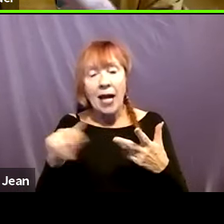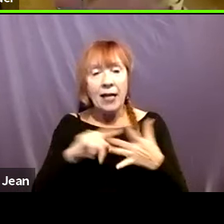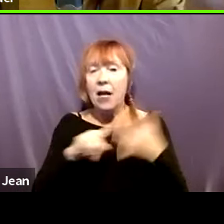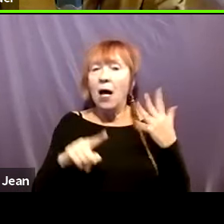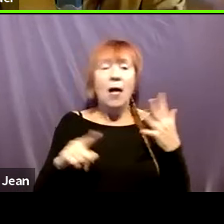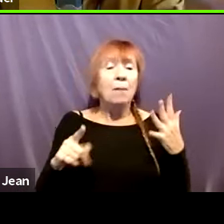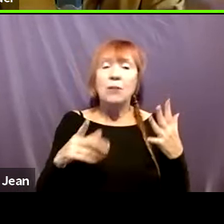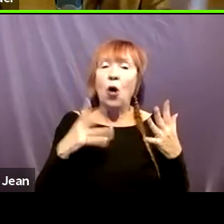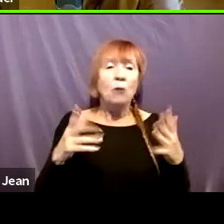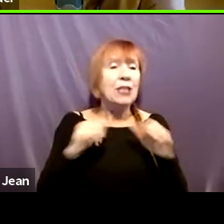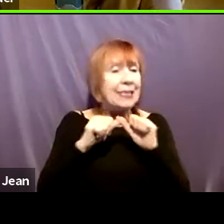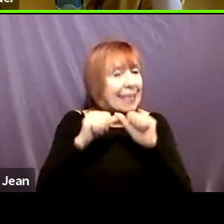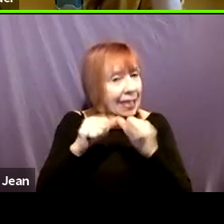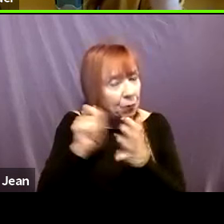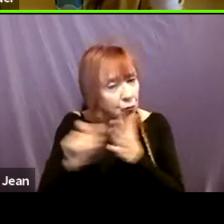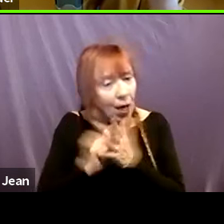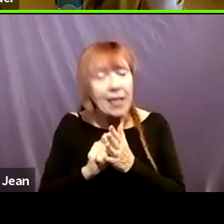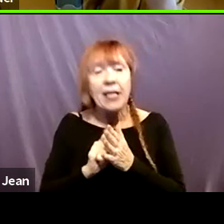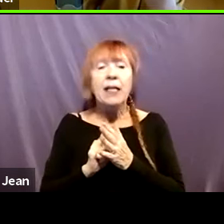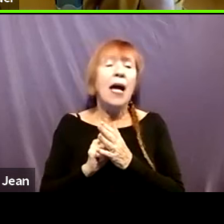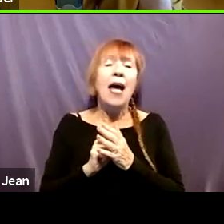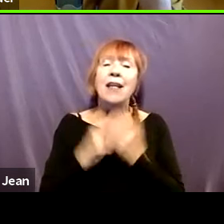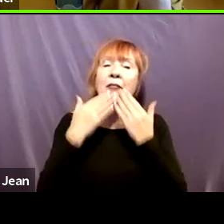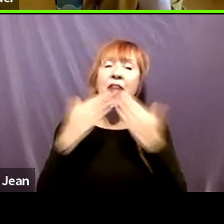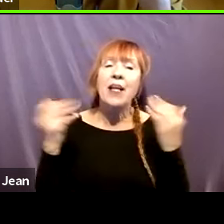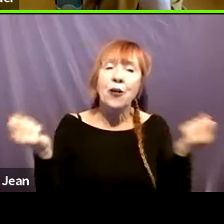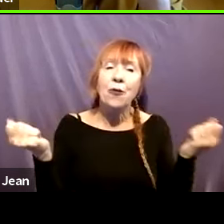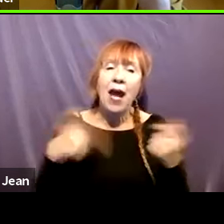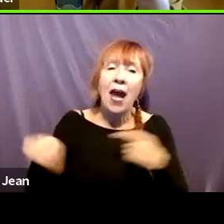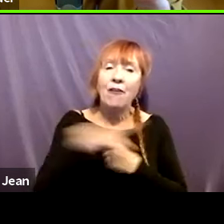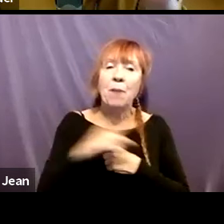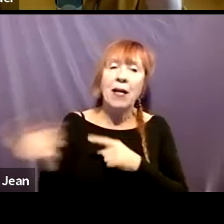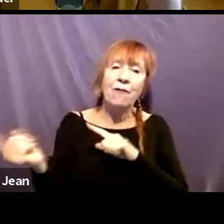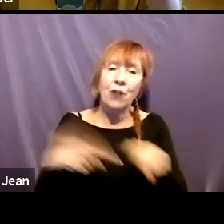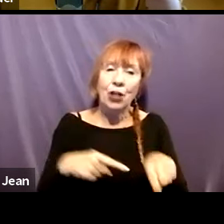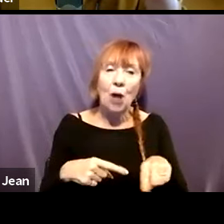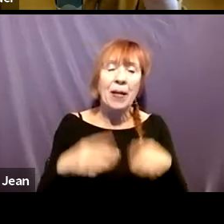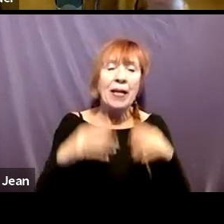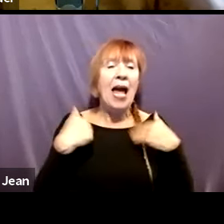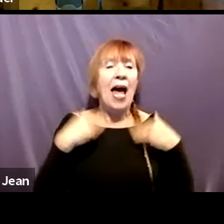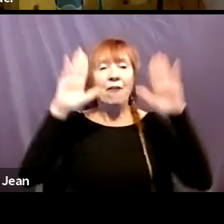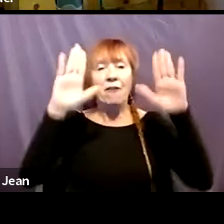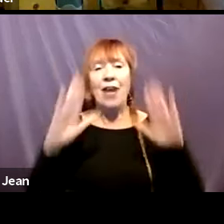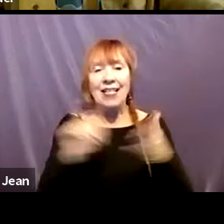All of you guys, thank you so much for being here. Have a fantastic weekend. Thank you, it was nice meeting you-- Thank you.